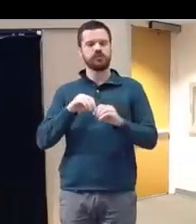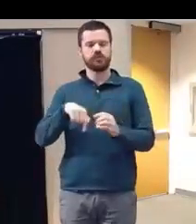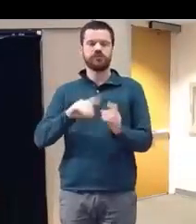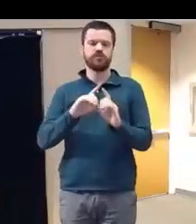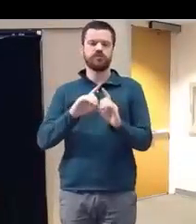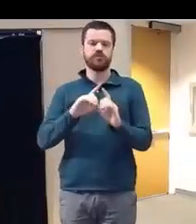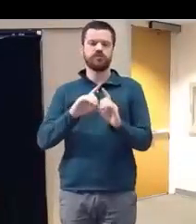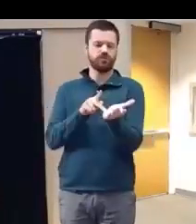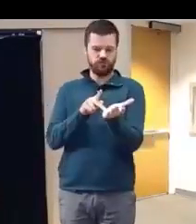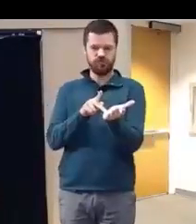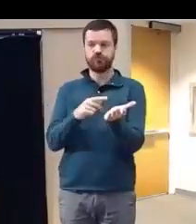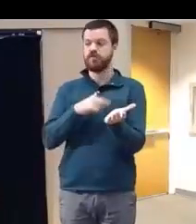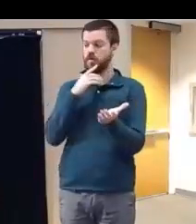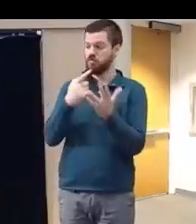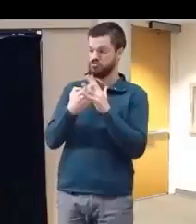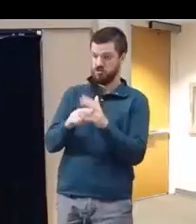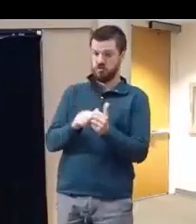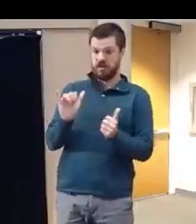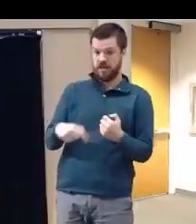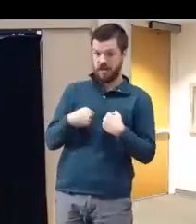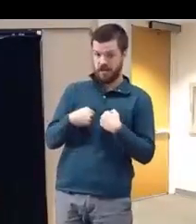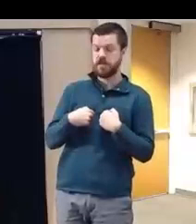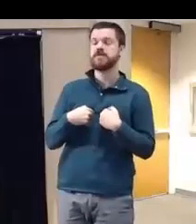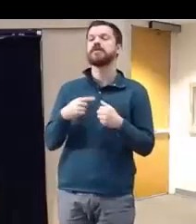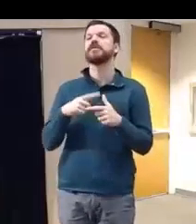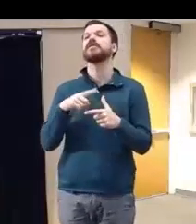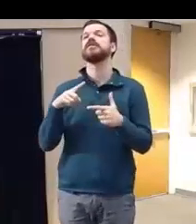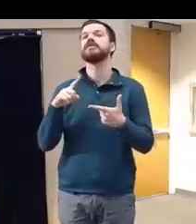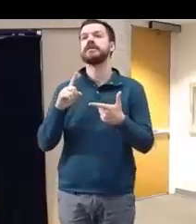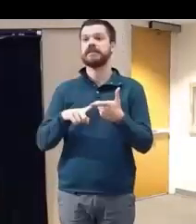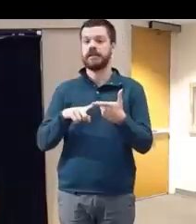so I'll get us started with that portion and then we're actually going to take turns